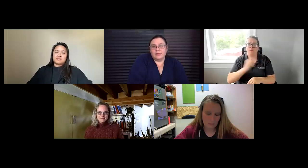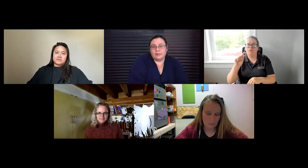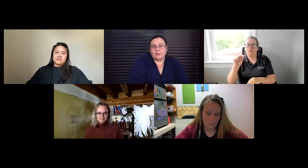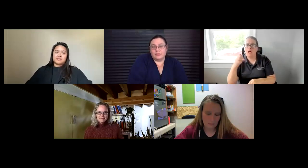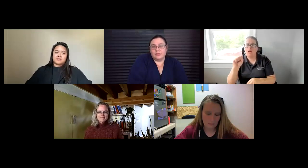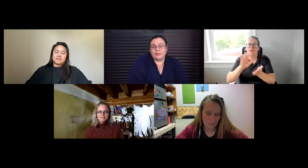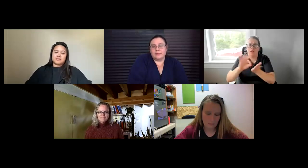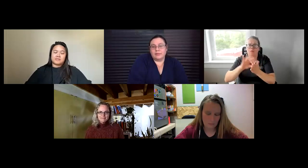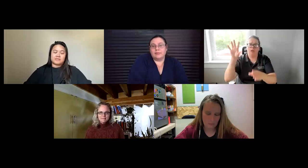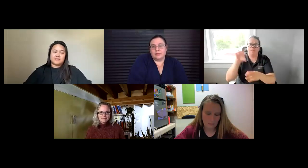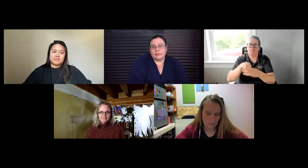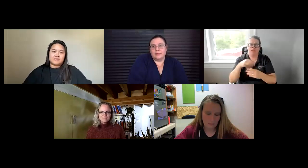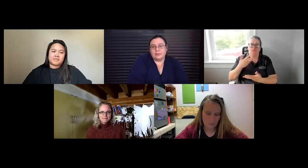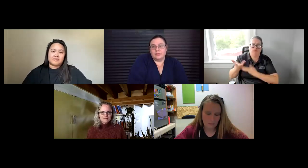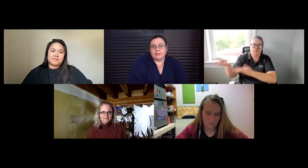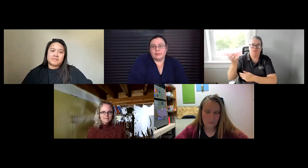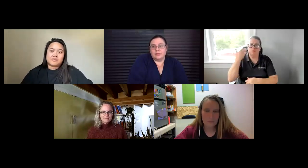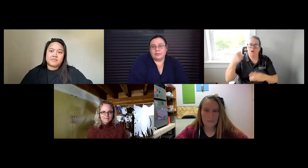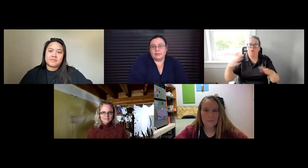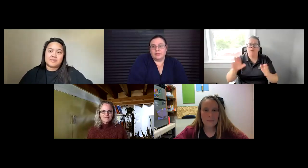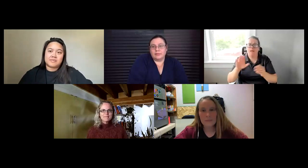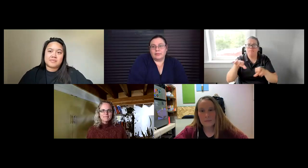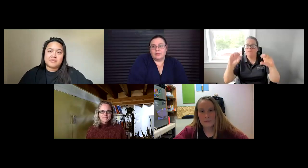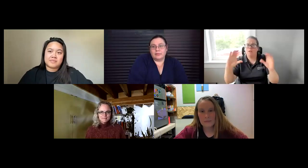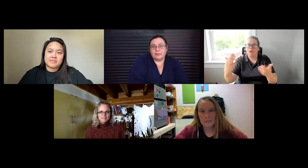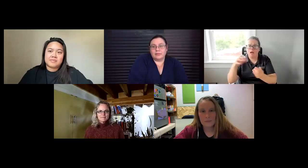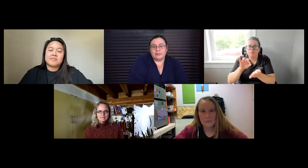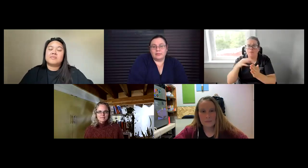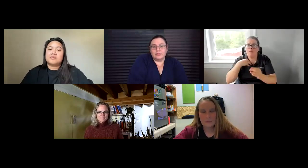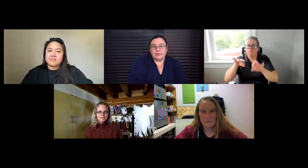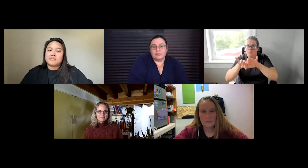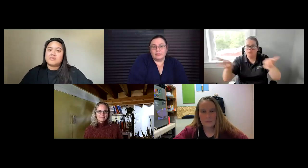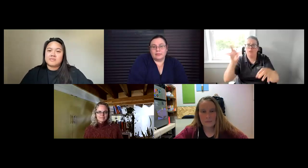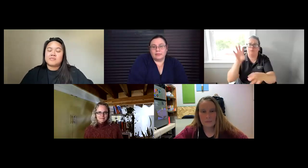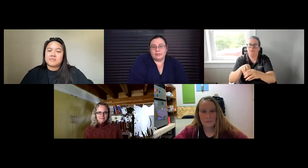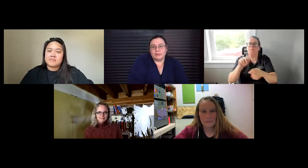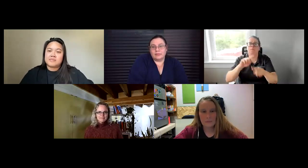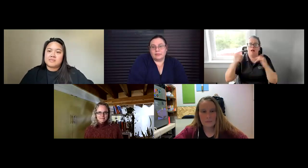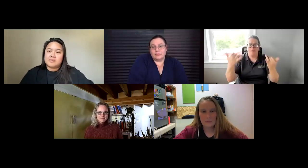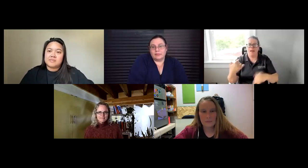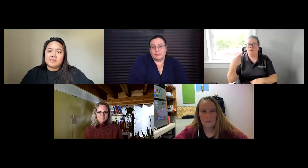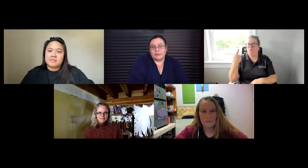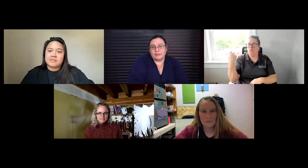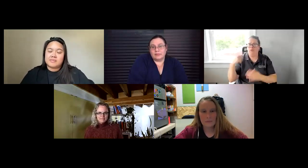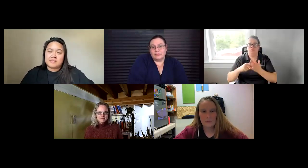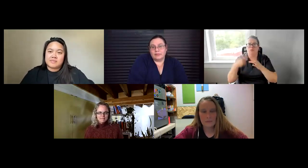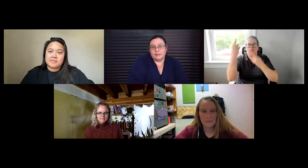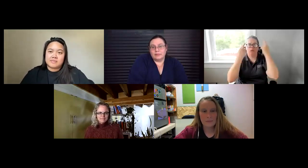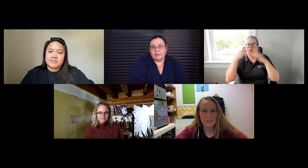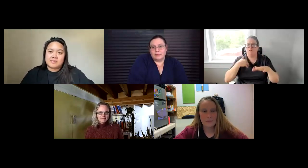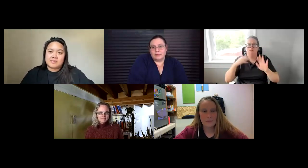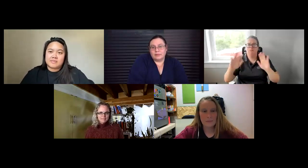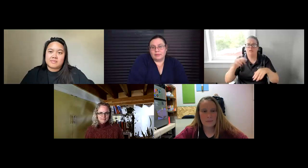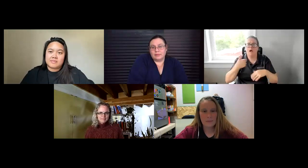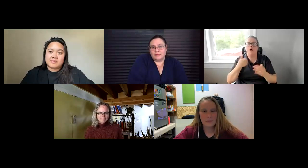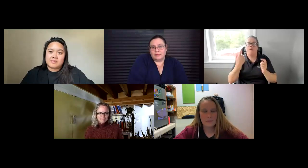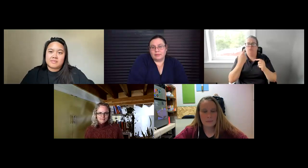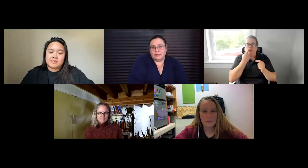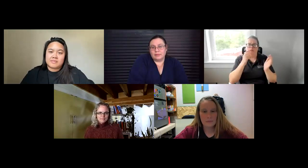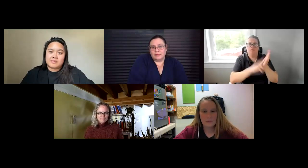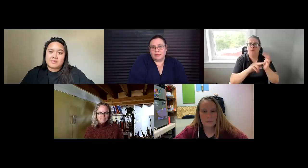So he actually does our accounting, our taxes, and we fully entrusted him in all that until